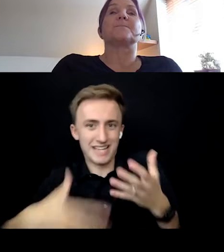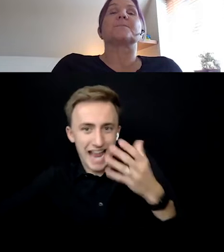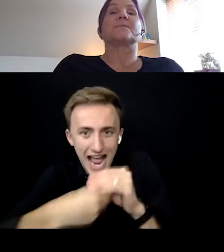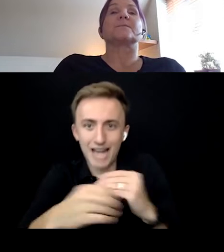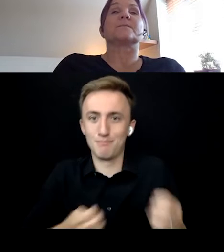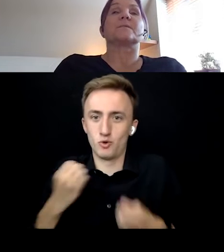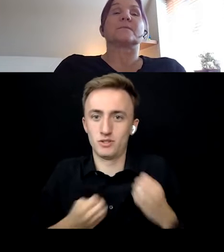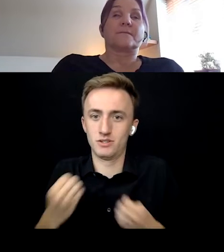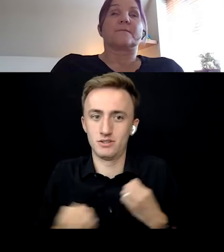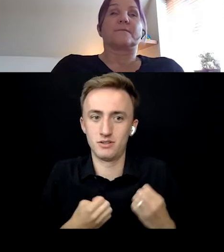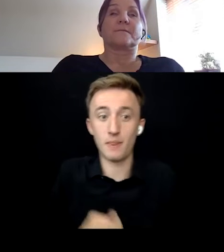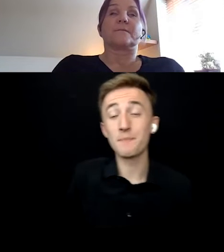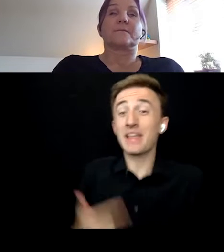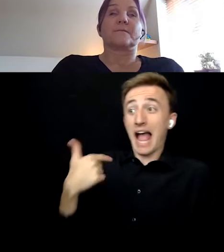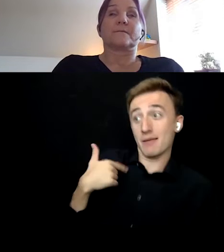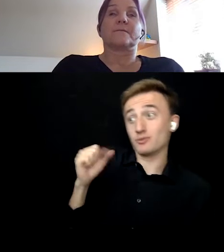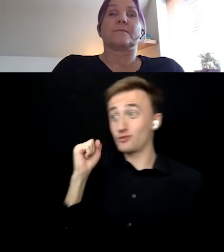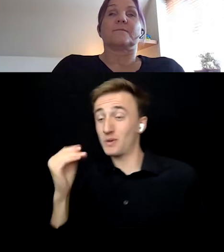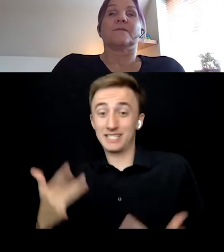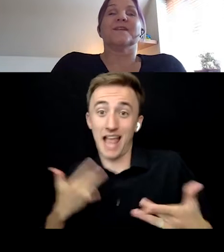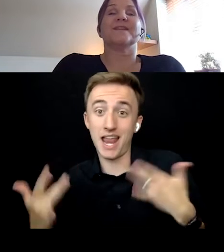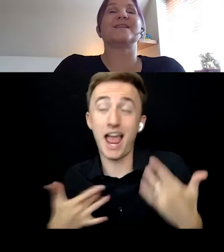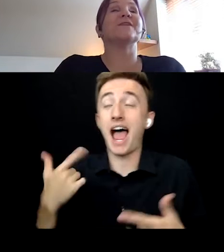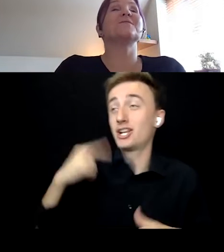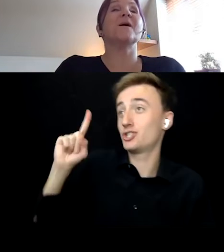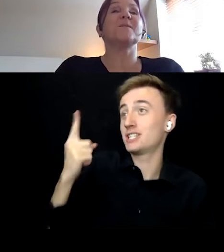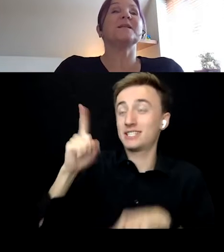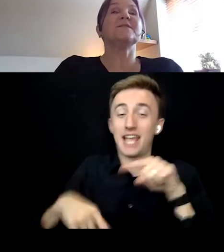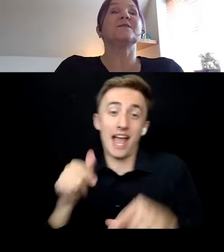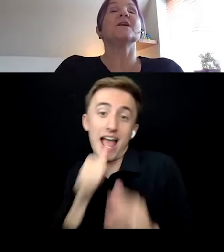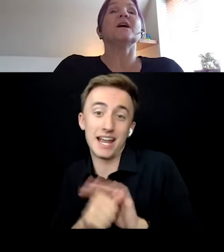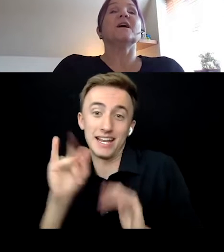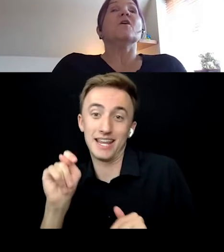I'm so excited and I just can't hide it! >> Leonie: It's arms remarkably different.